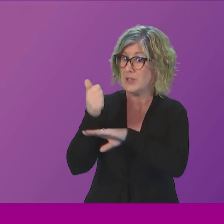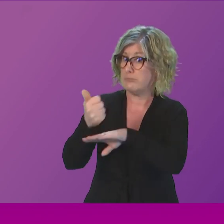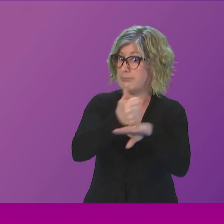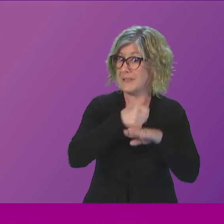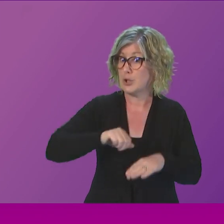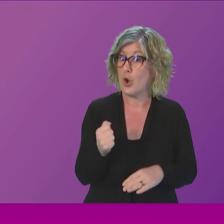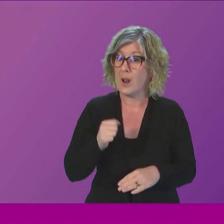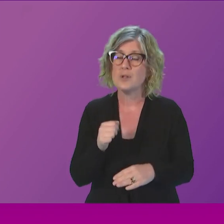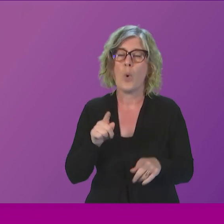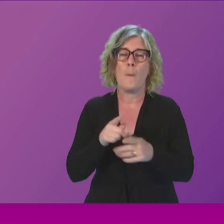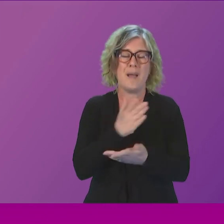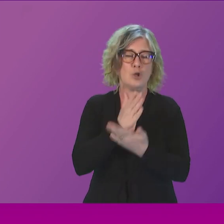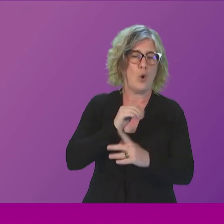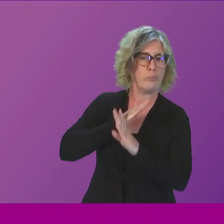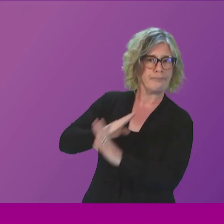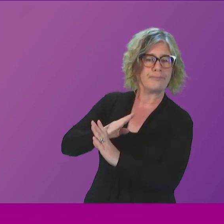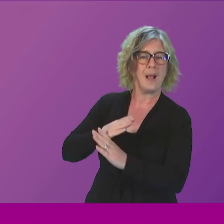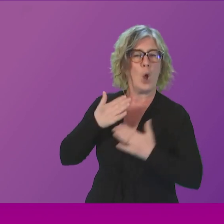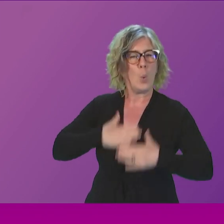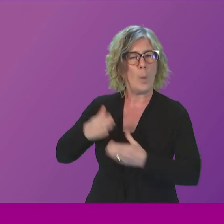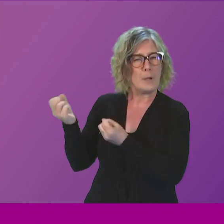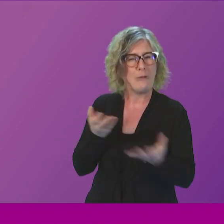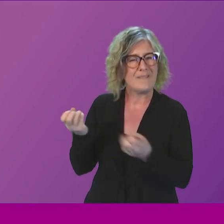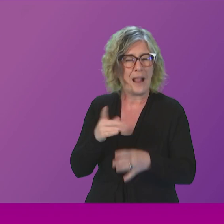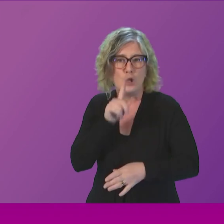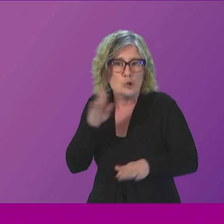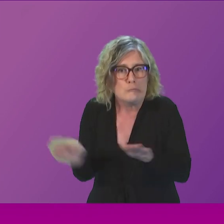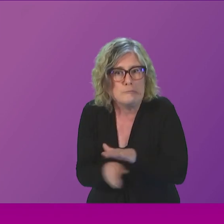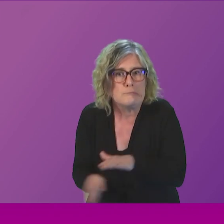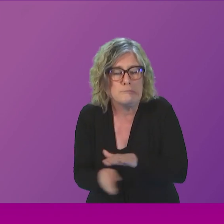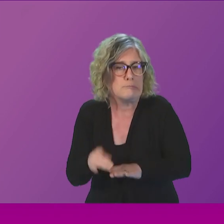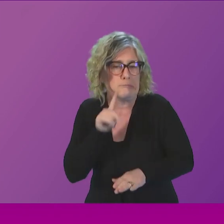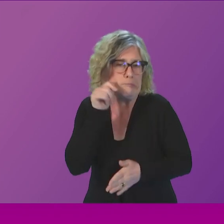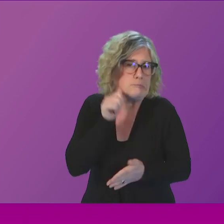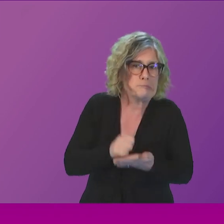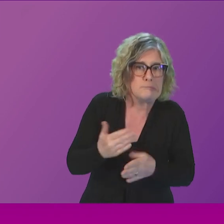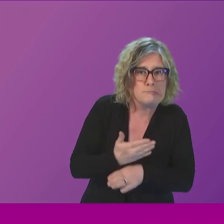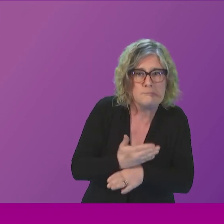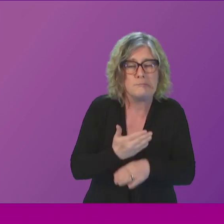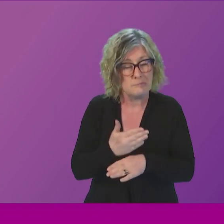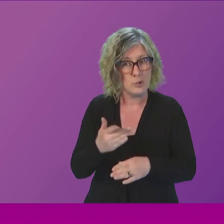such as human trafficking and modern slavery are prevented in that trade?